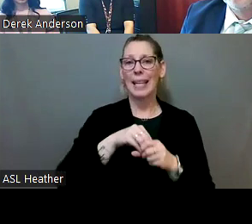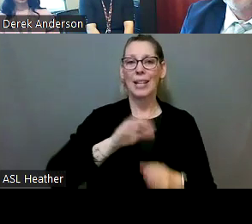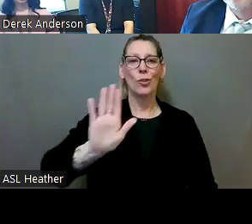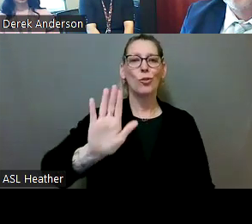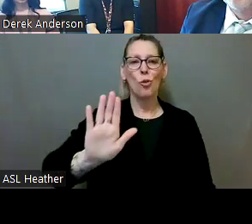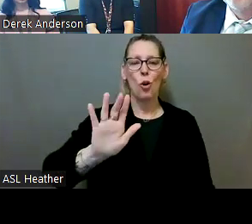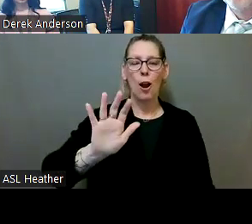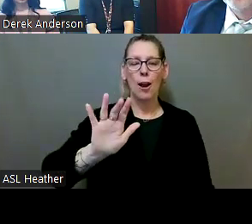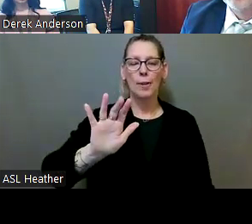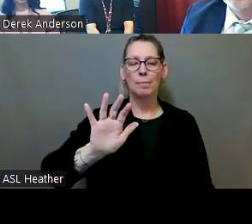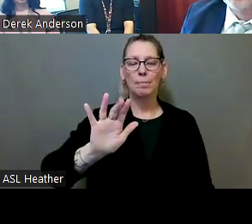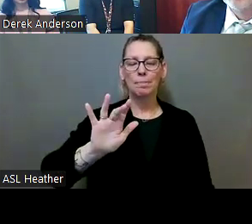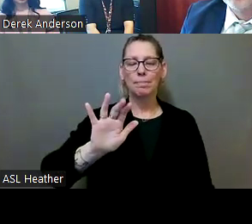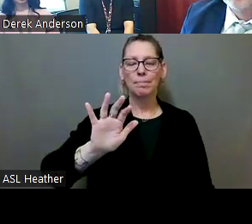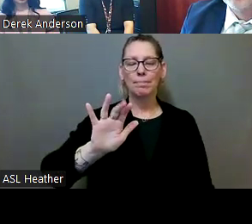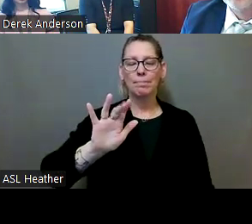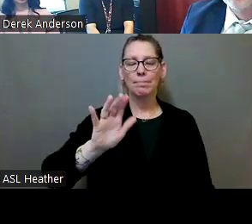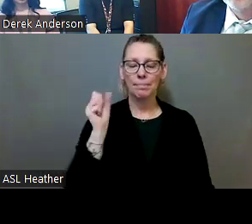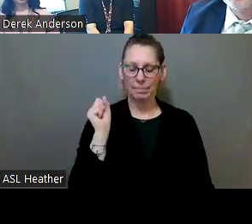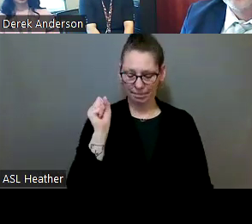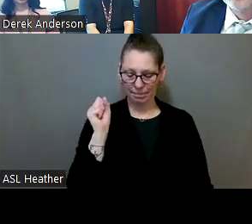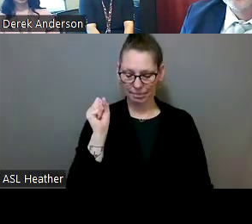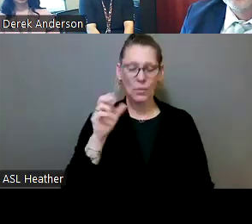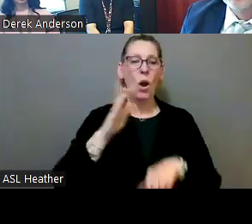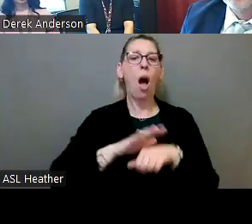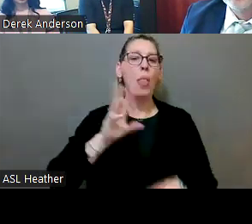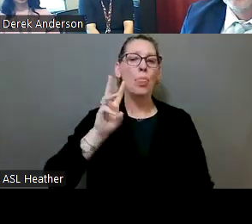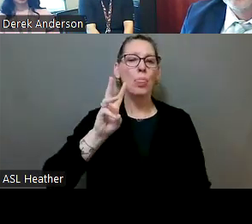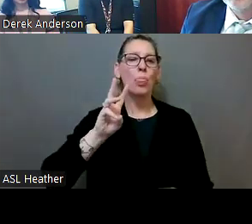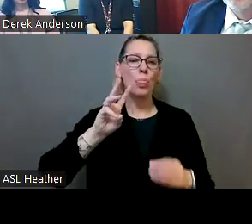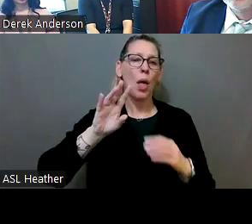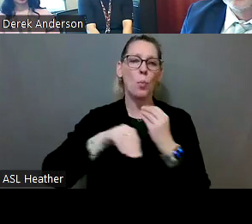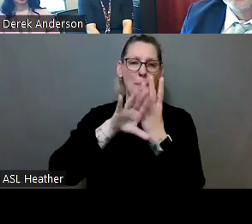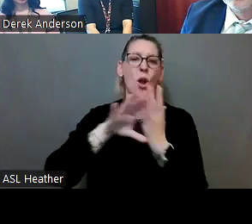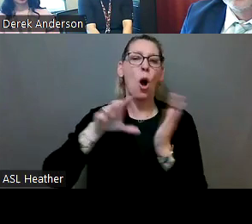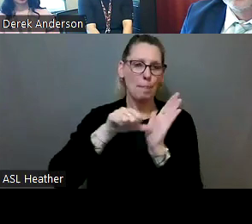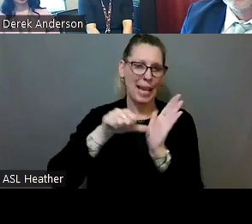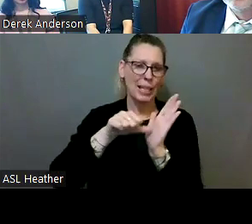um in on the webinar page so you'll be able to access it there over the summer if you